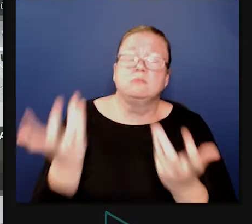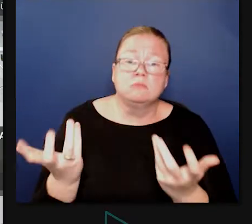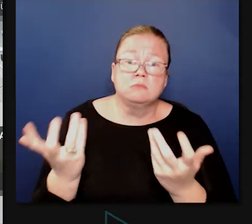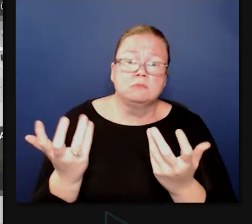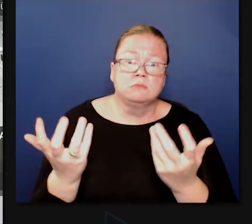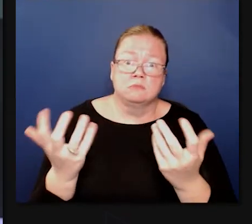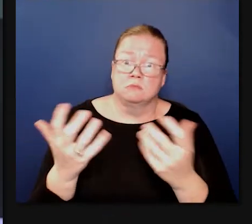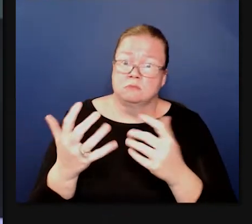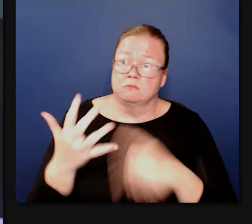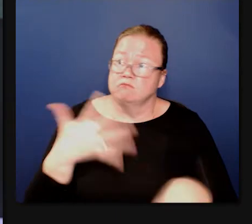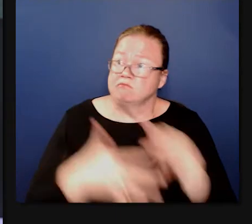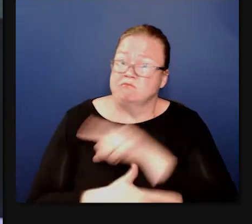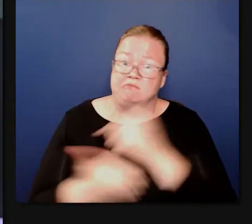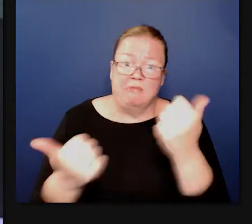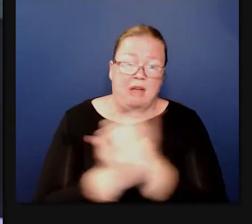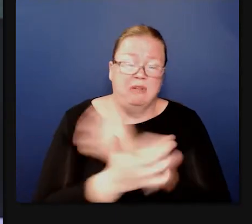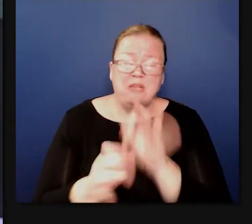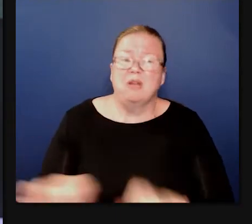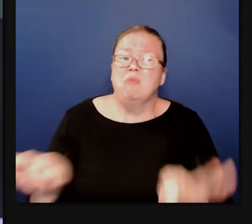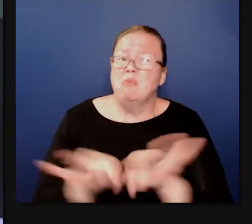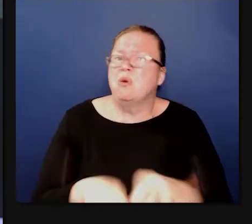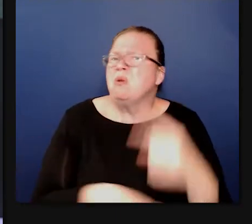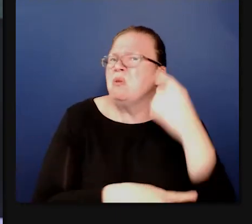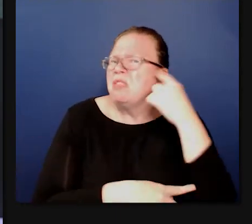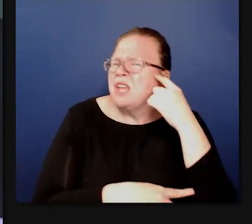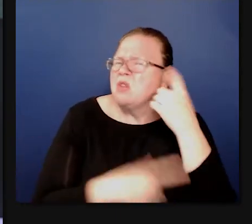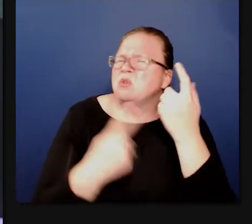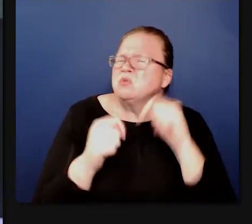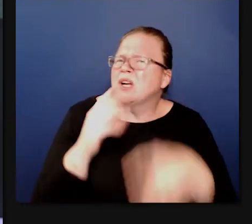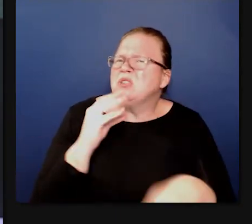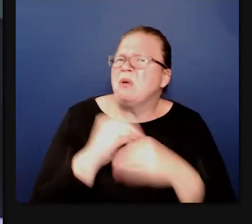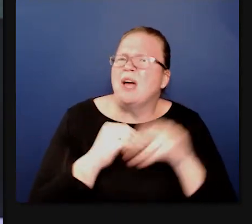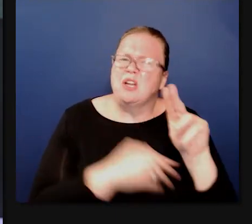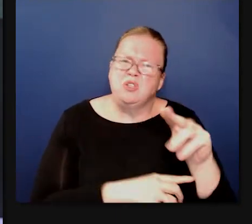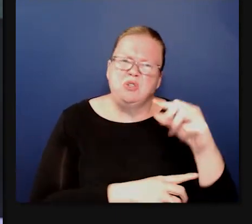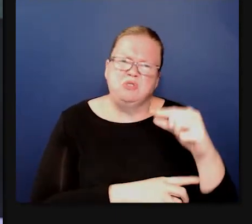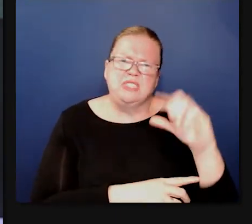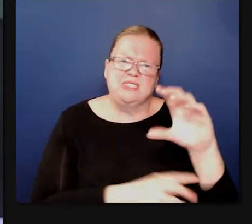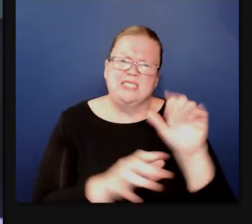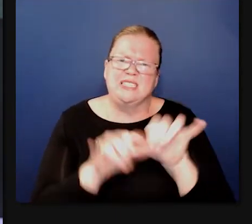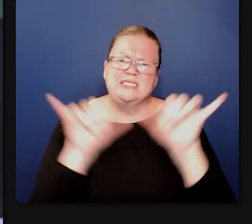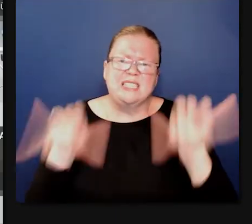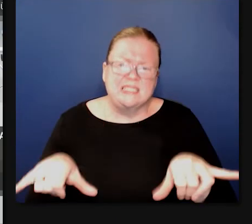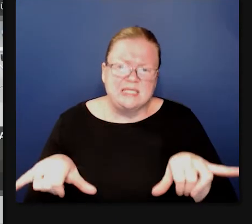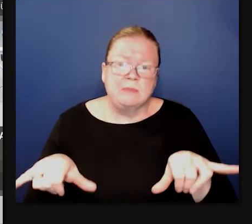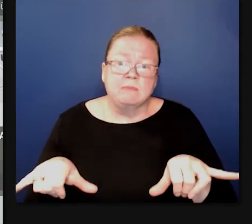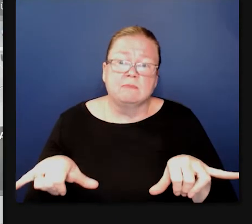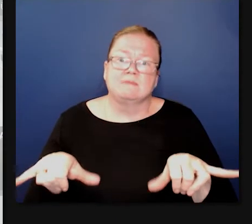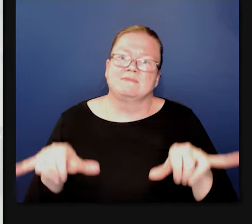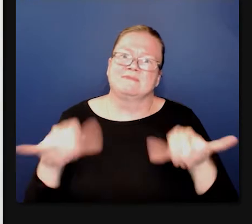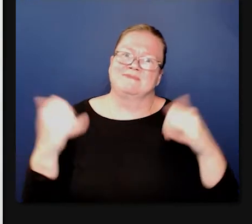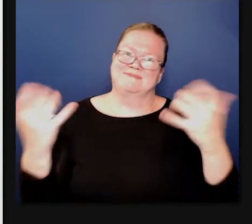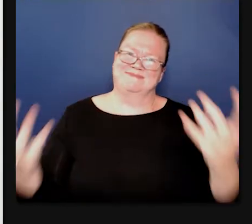All of these things, are important to think about when you're trying to add a UGC system. And that's where we come in.